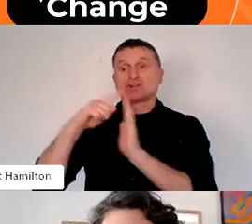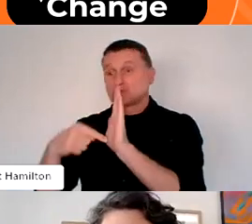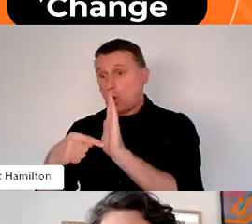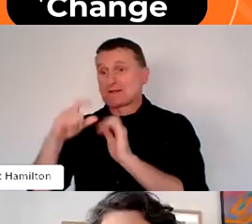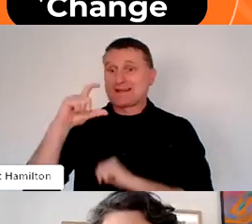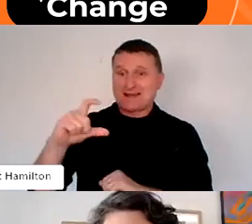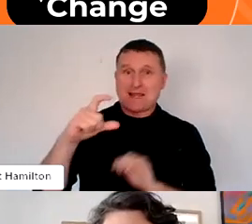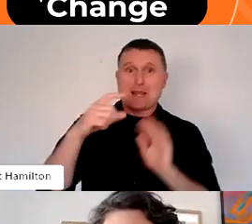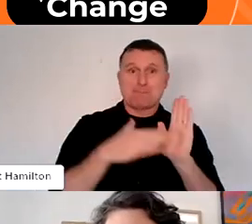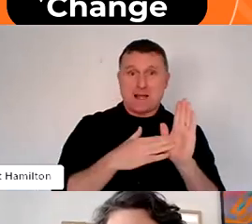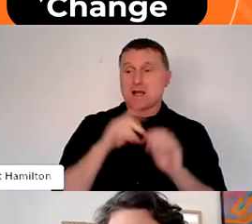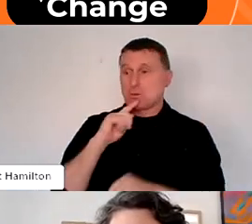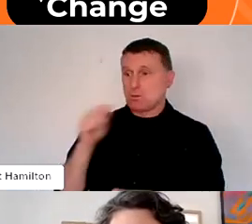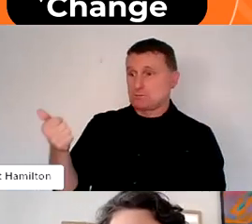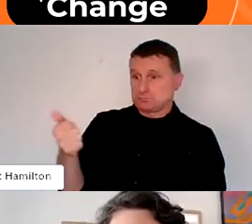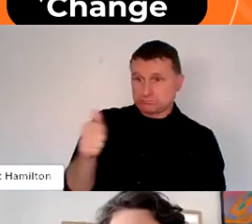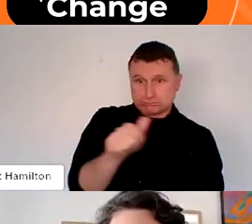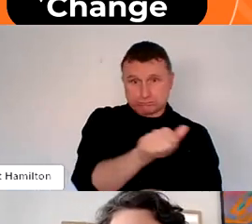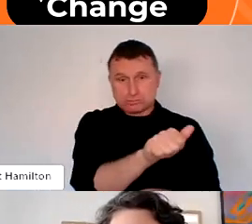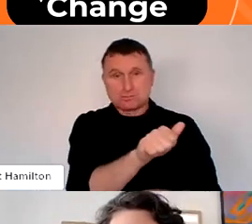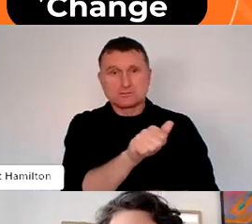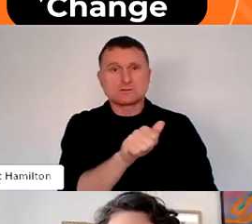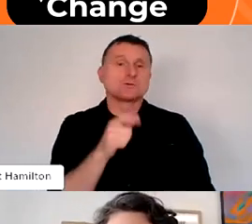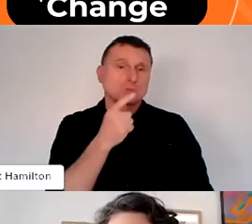to participate in the Q&A session. John, would you like to open the